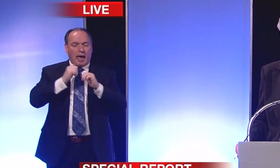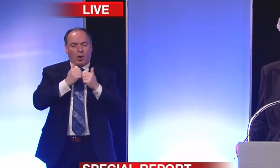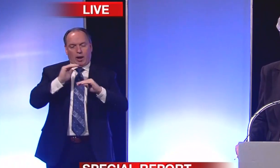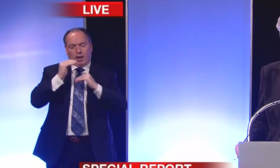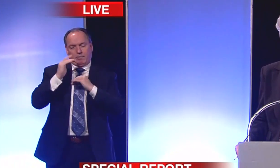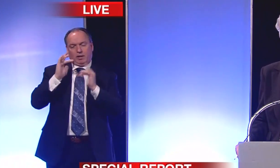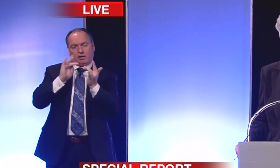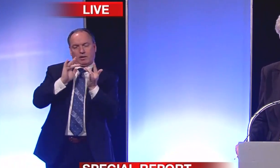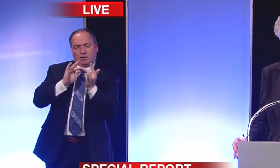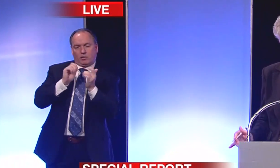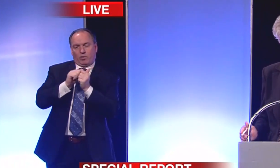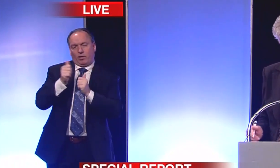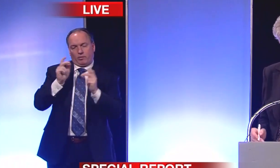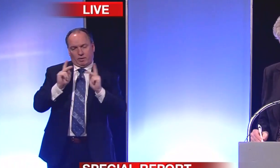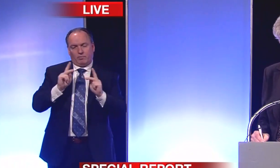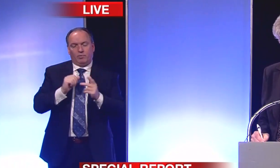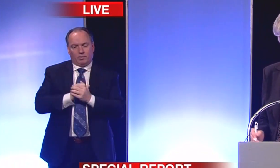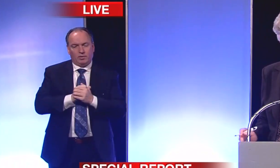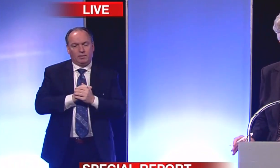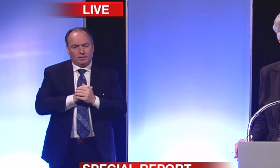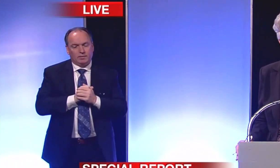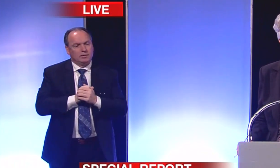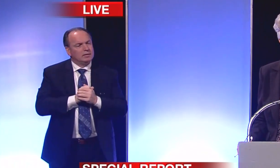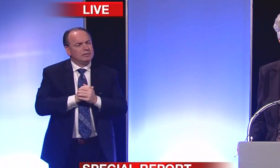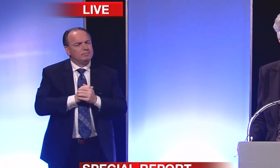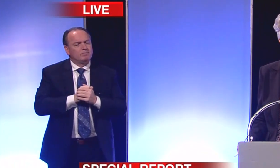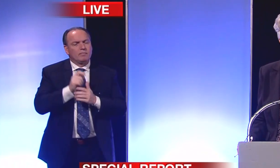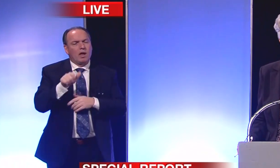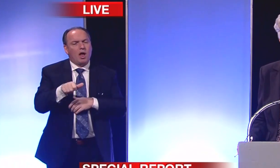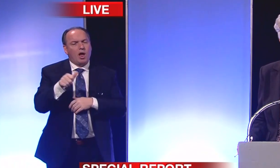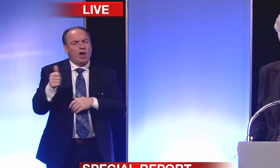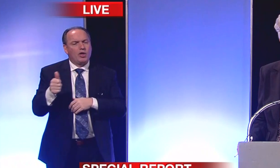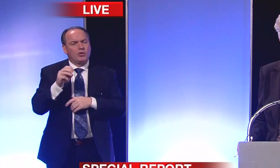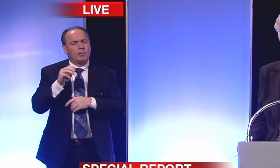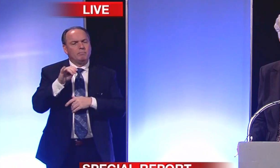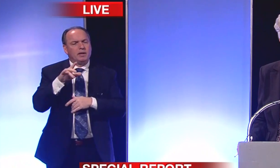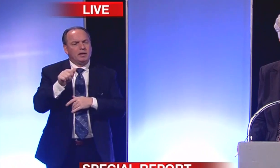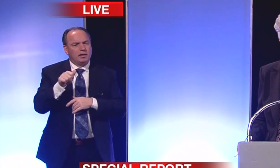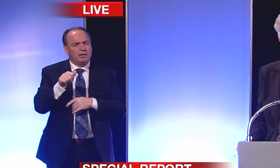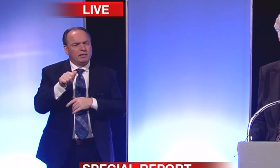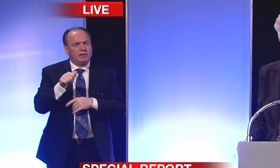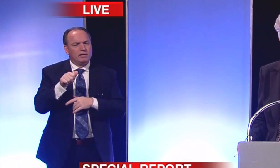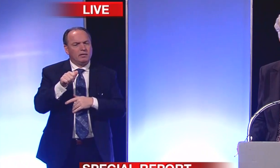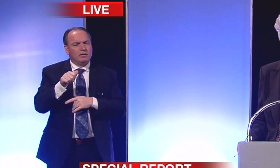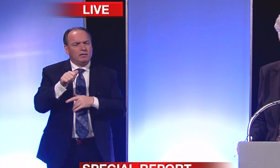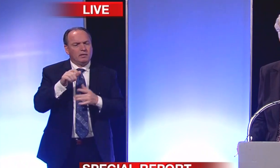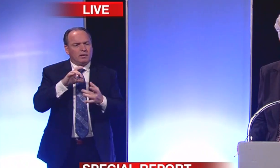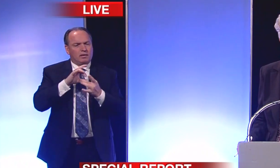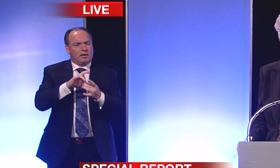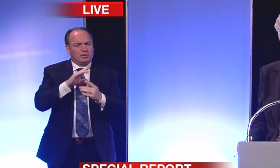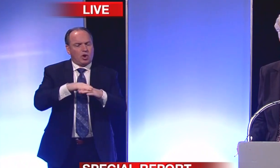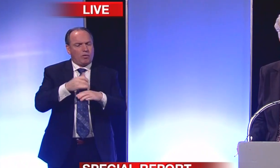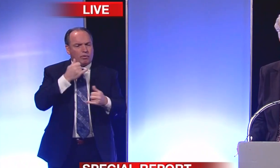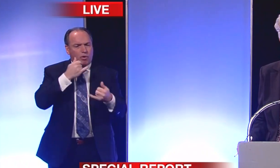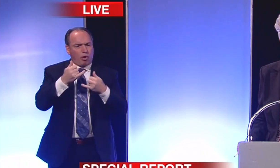PEOPLE I DON'T KNOW OR EVEN PEOPLE I KNOW BUT I DON'T LIVE WITH. THAT IS WHAT WE SHOULD ALL BE